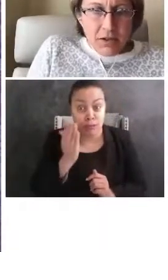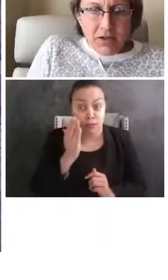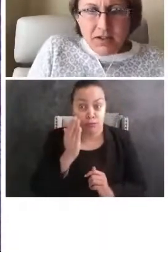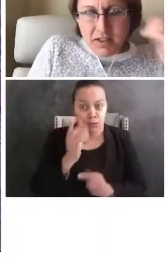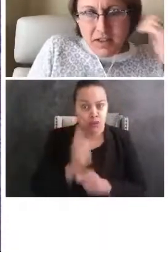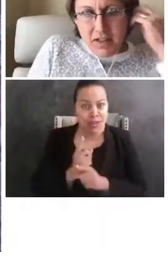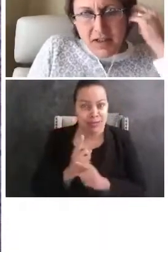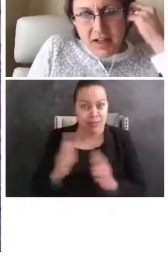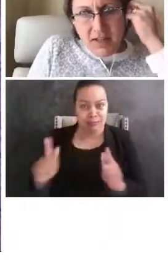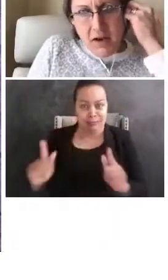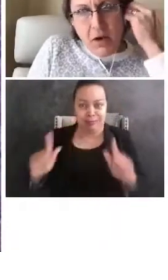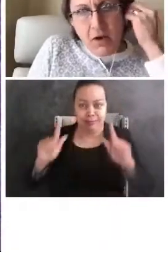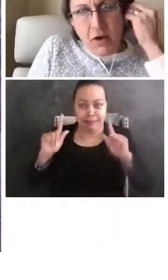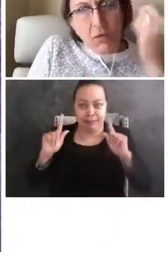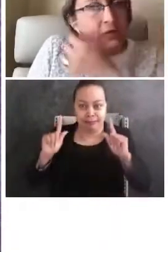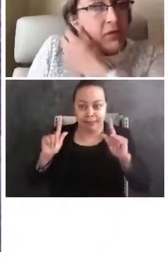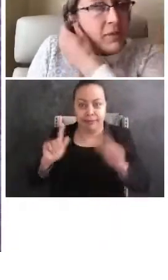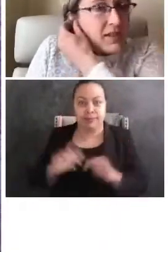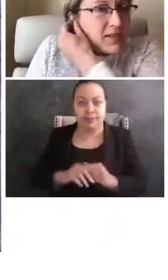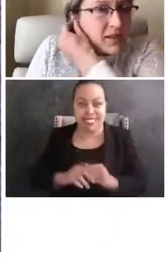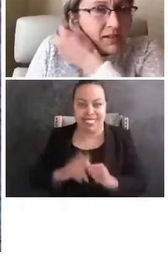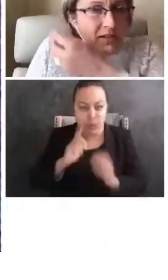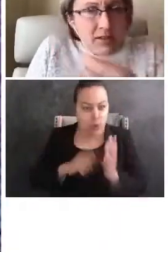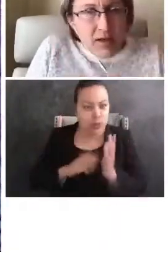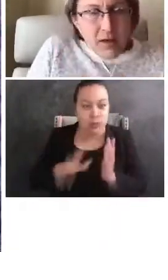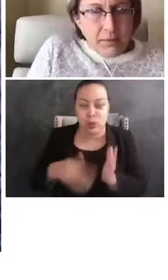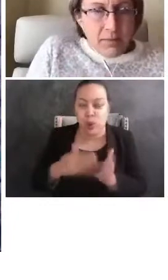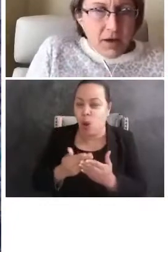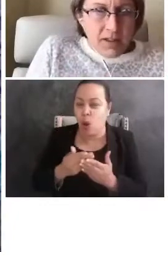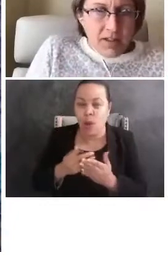You can see it's all woven magazines on Tivec.